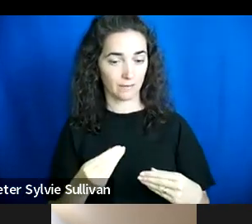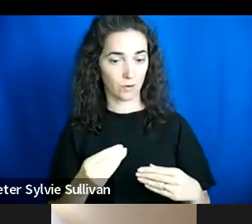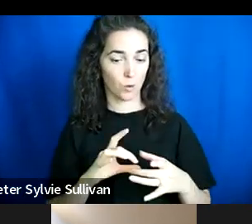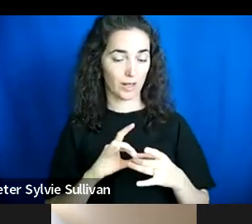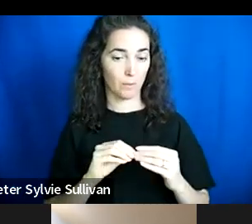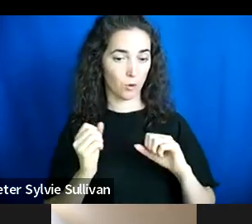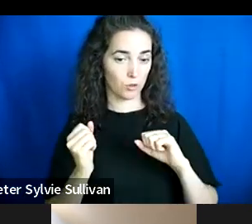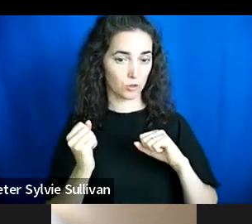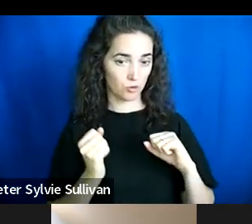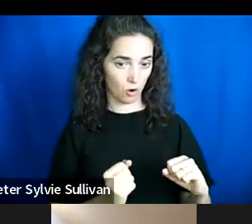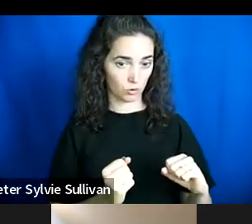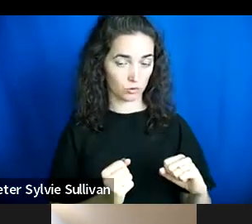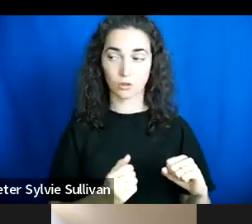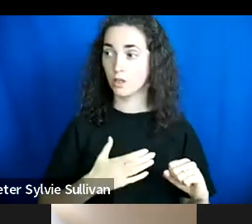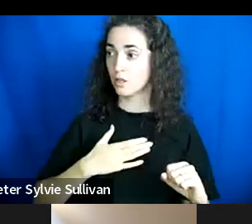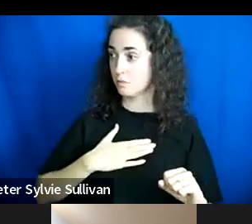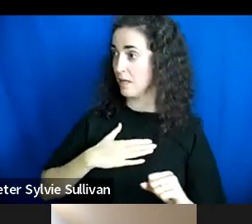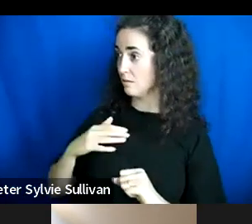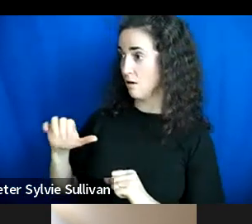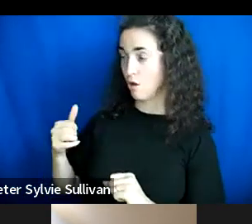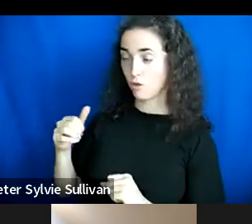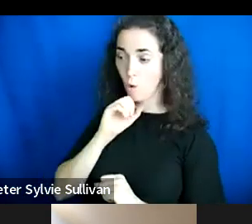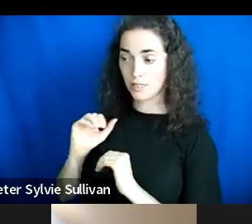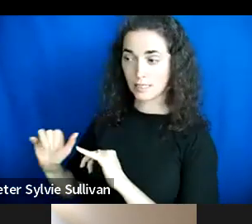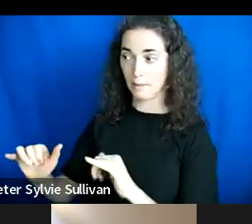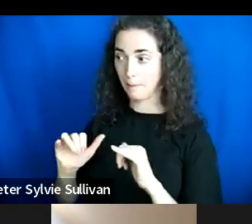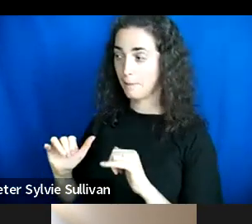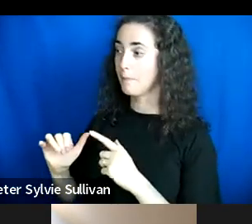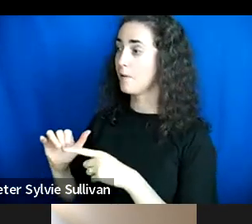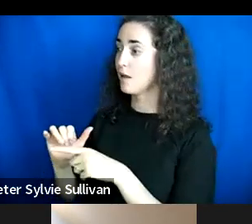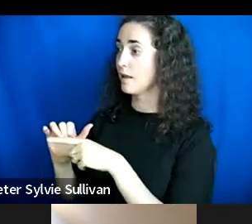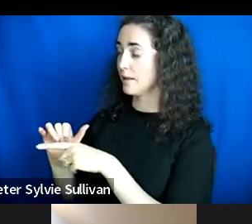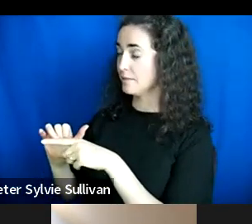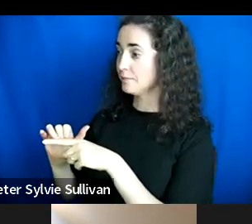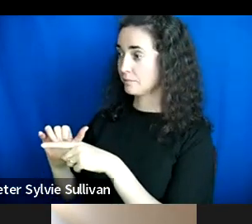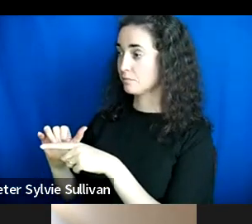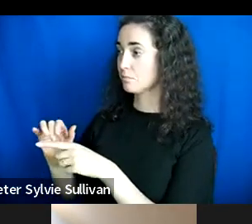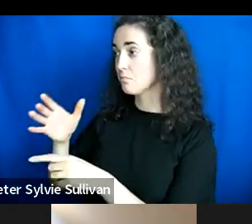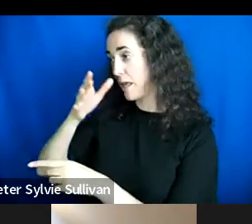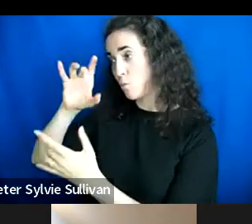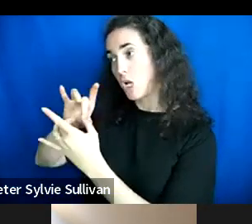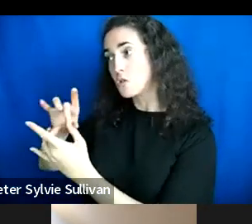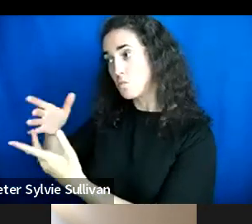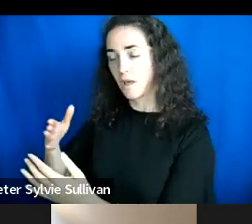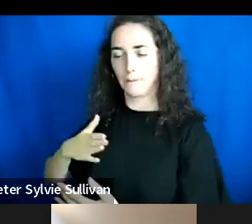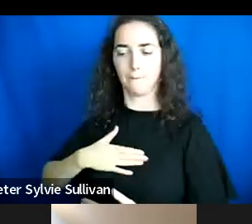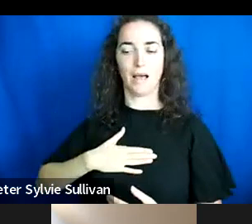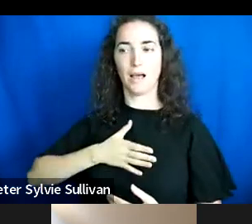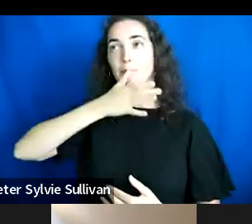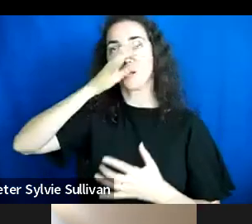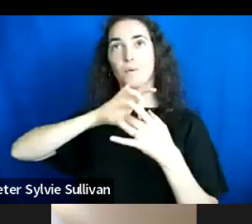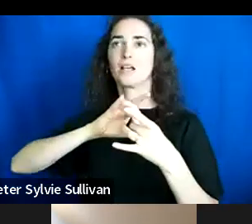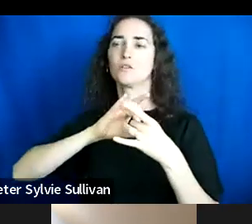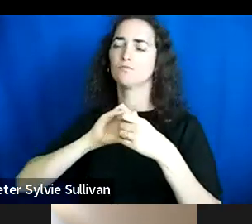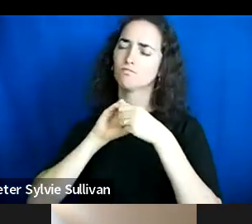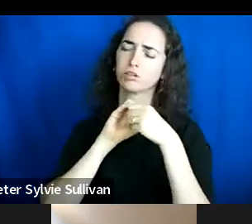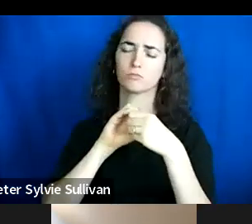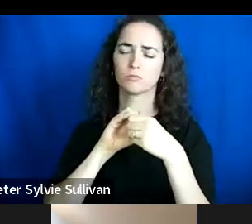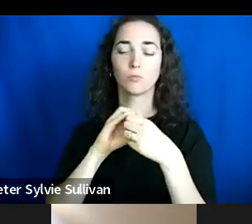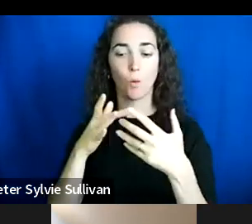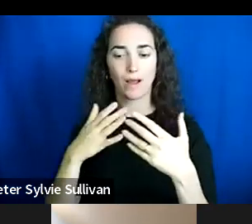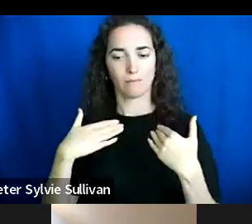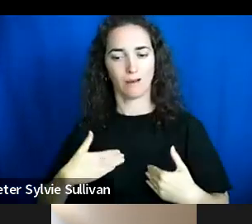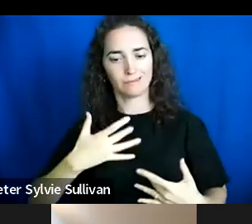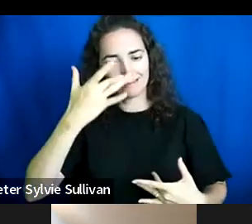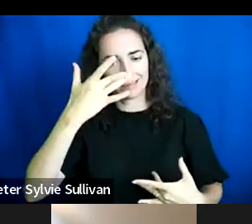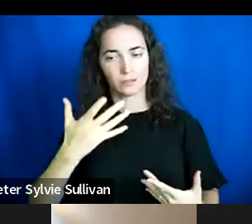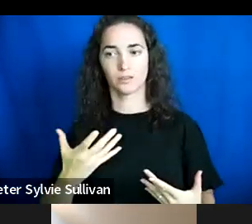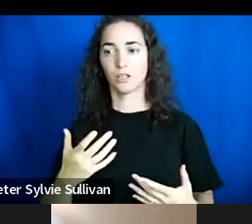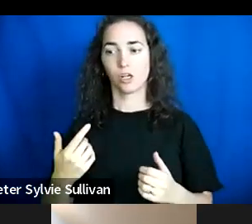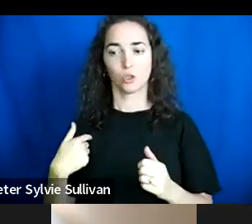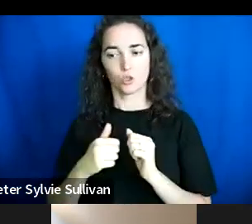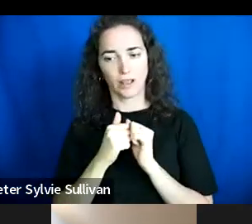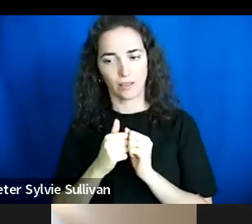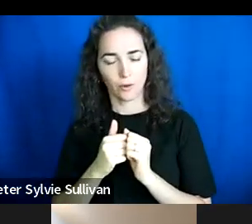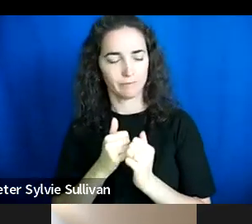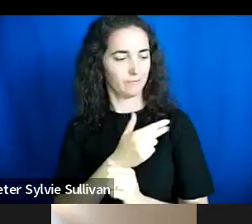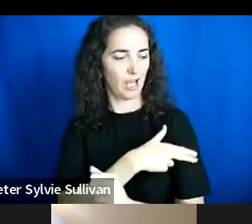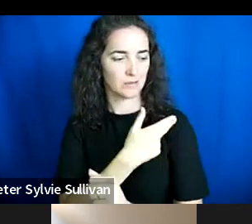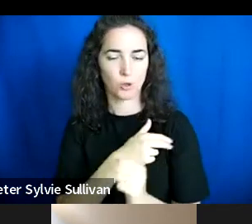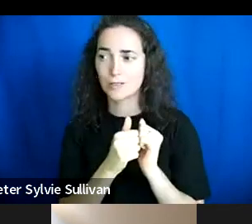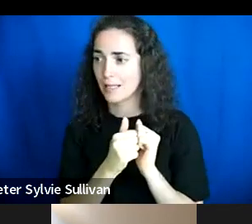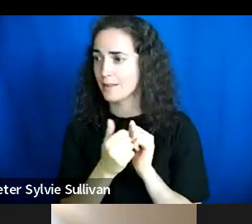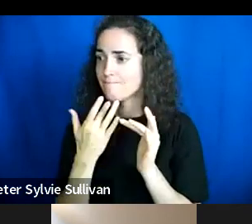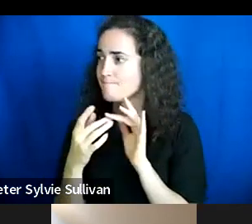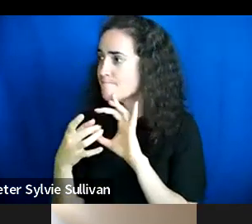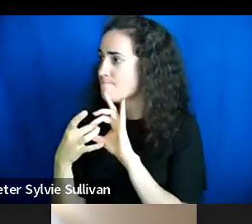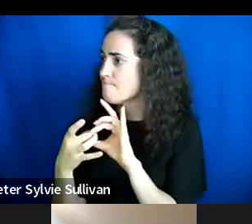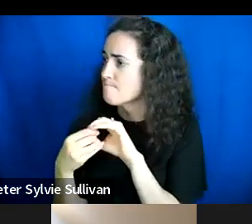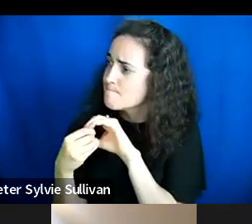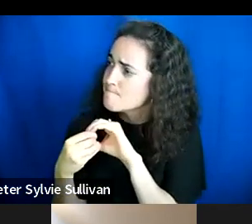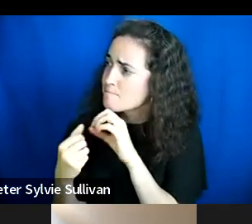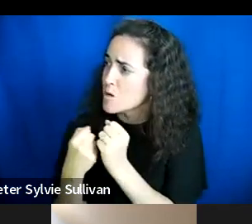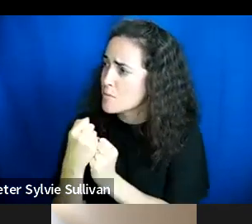I probably have the best relationship with my parents but that's because of my chronic illness, and because we spent so many nights and hospitals together, right just surviving off of the bare minimum, But clean to each other, because of